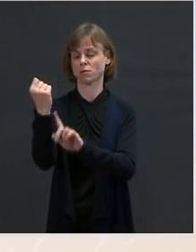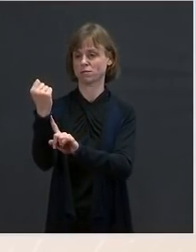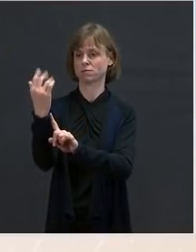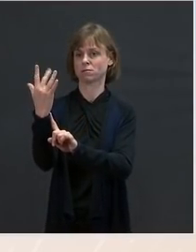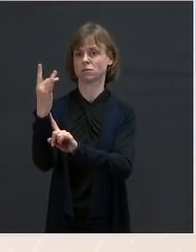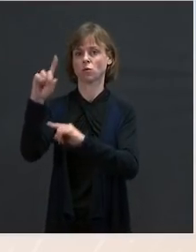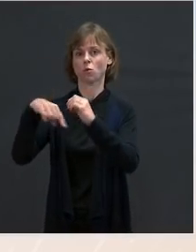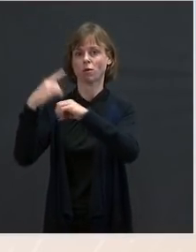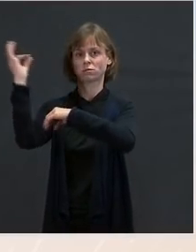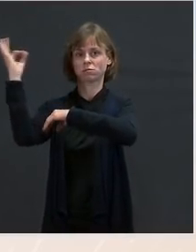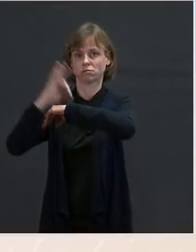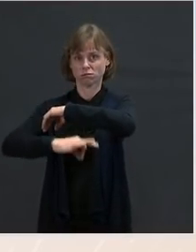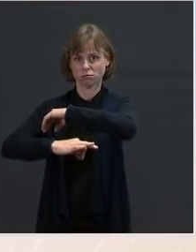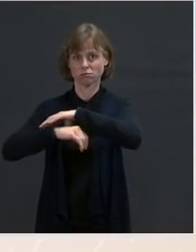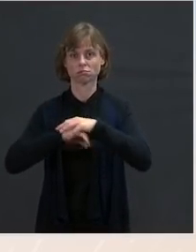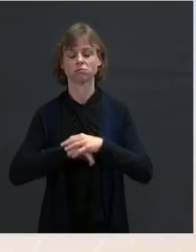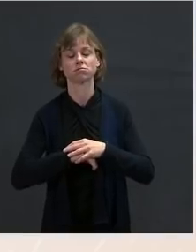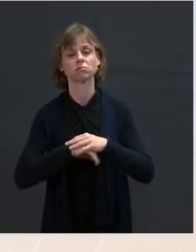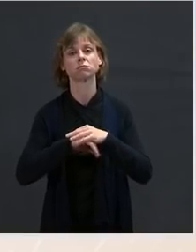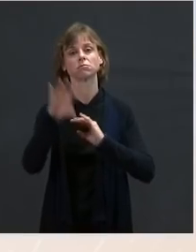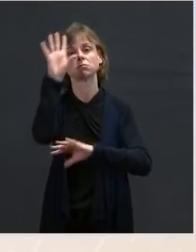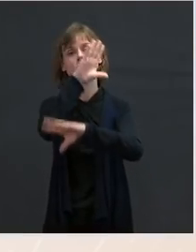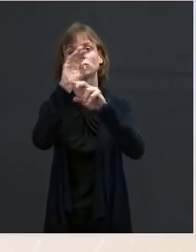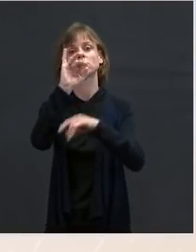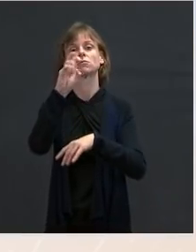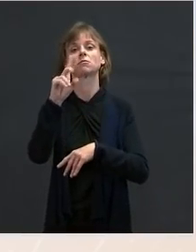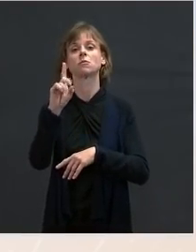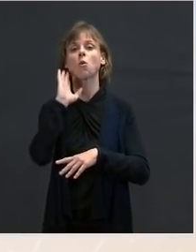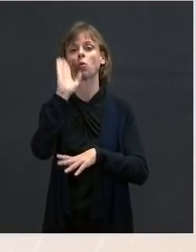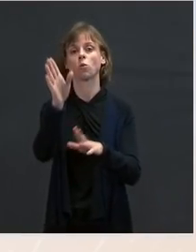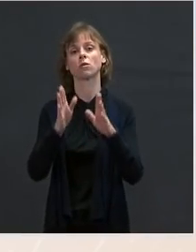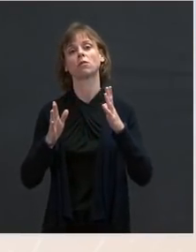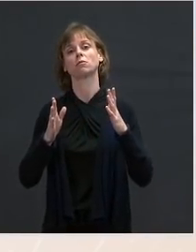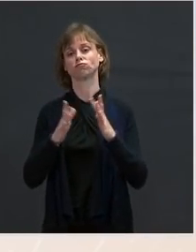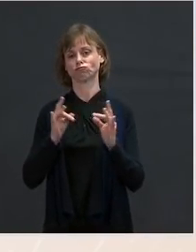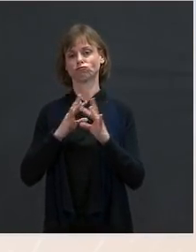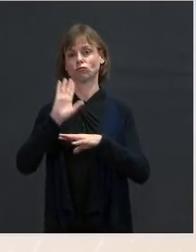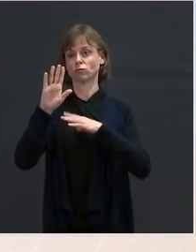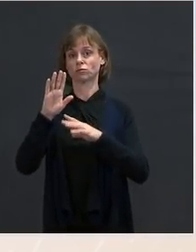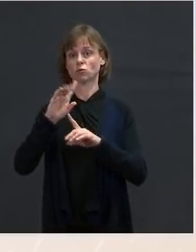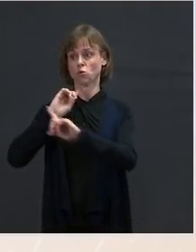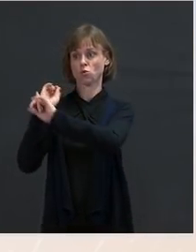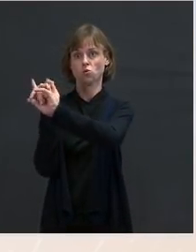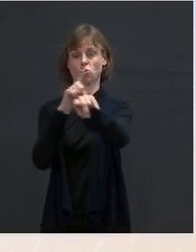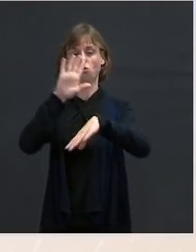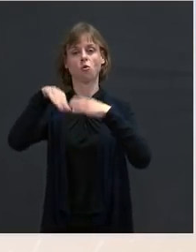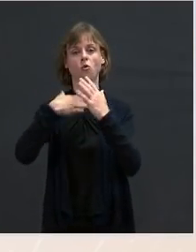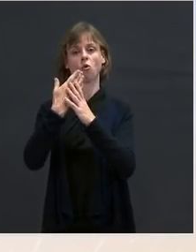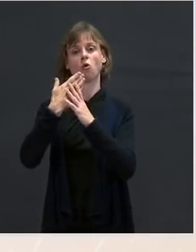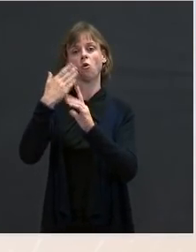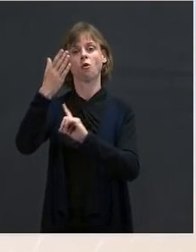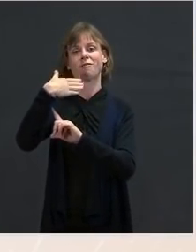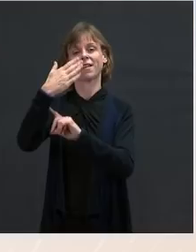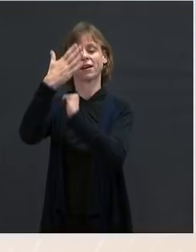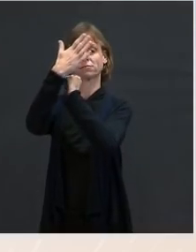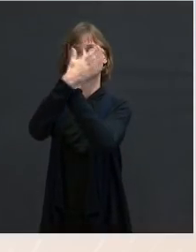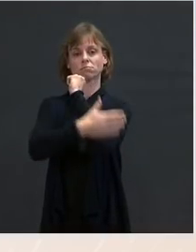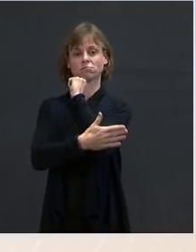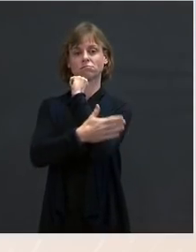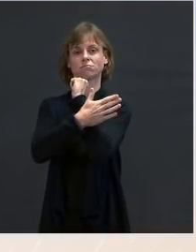President Biden will also deliver remarks and order all flags on federal property to be lowered at half-staff for the next five days.